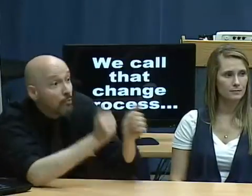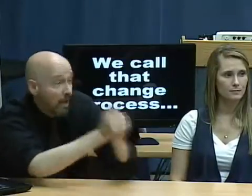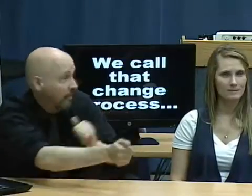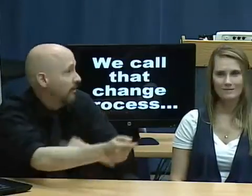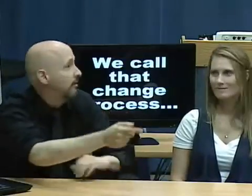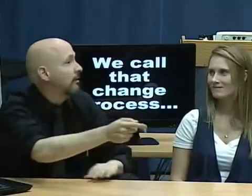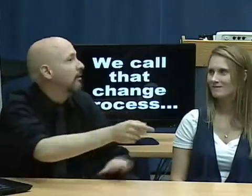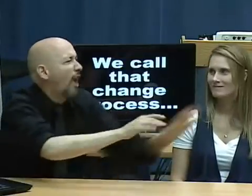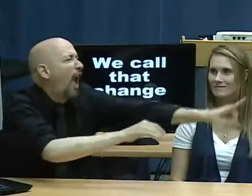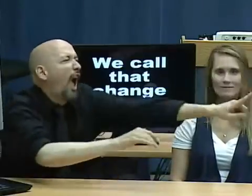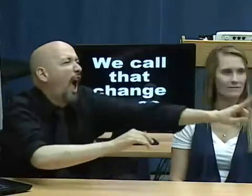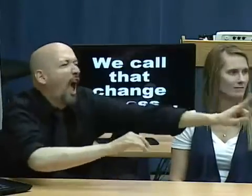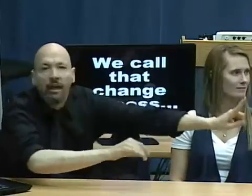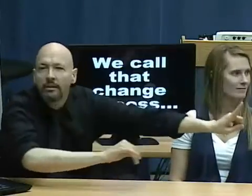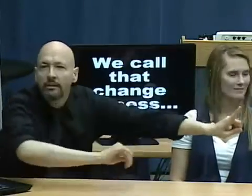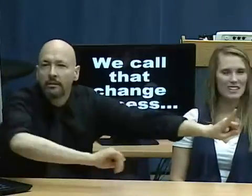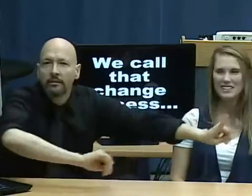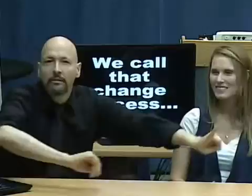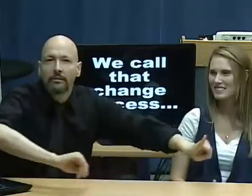You pass? No, no, hold on!